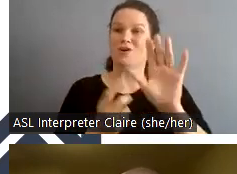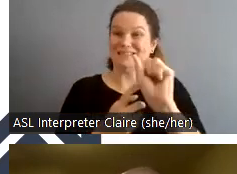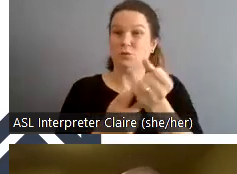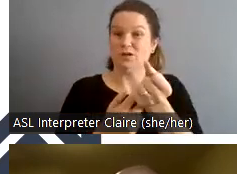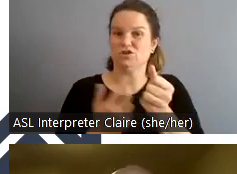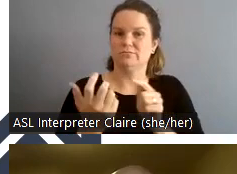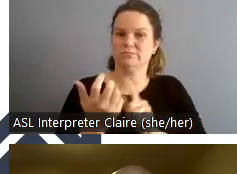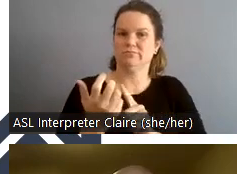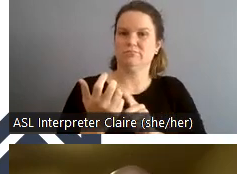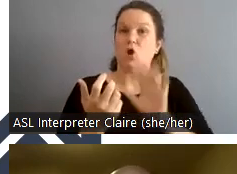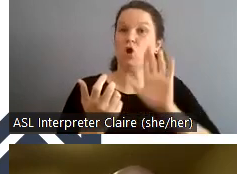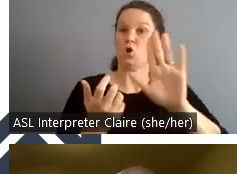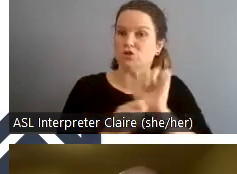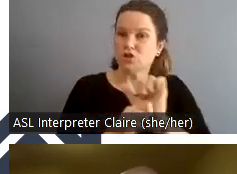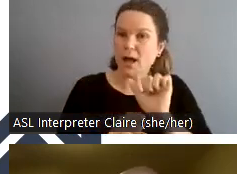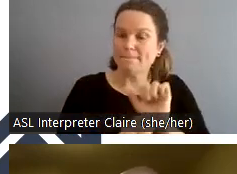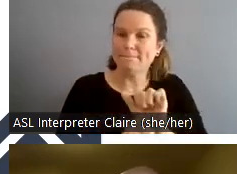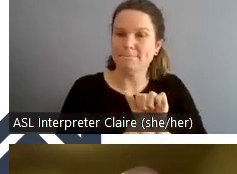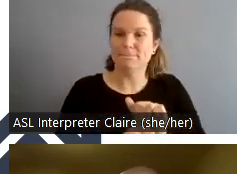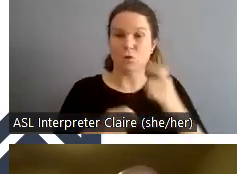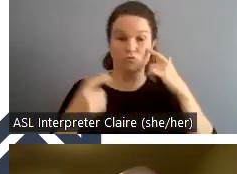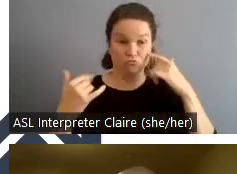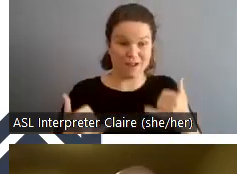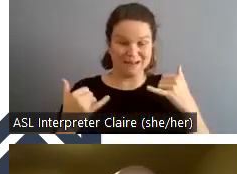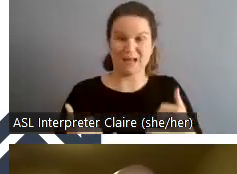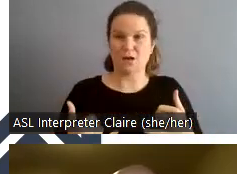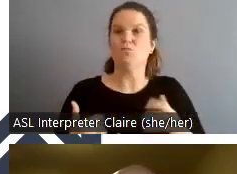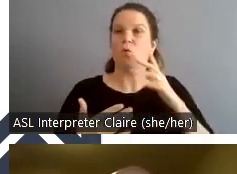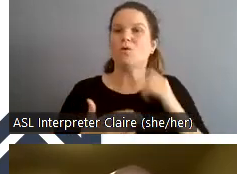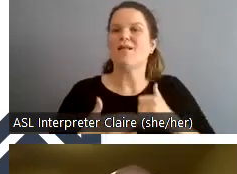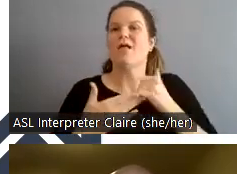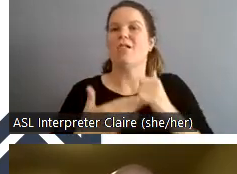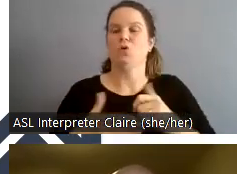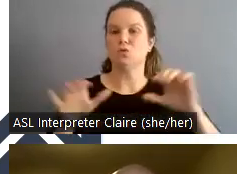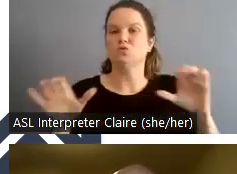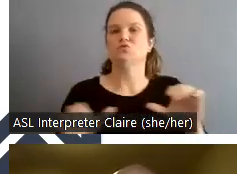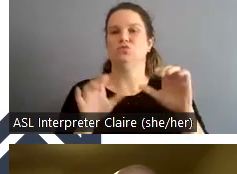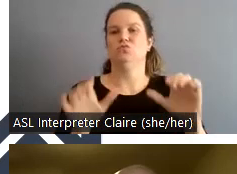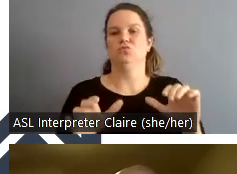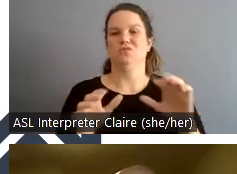and your particular job, and at this particular time, would help you to